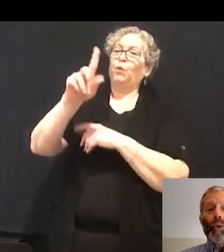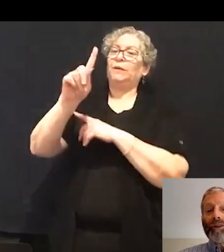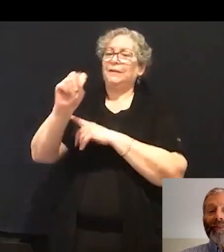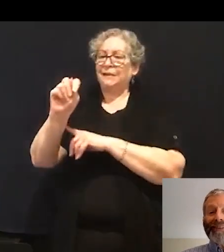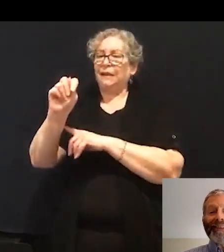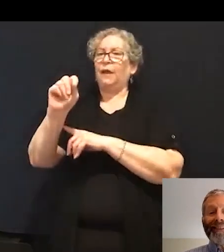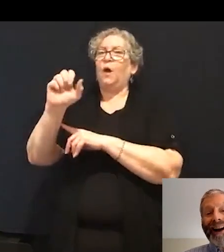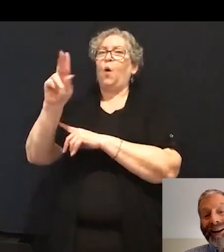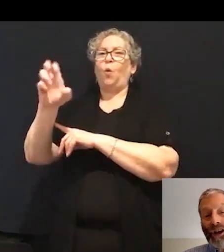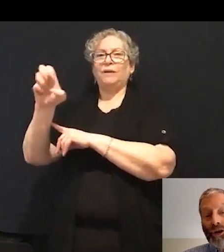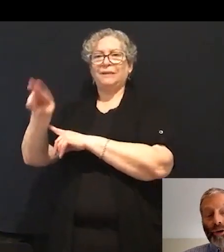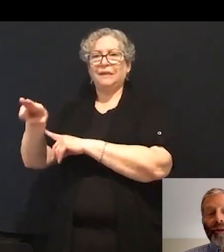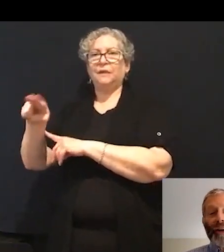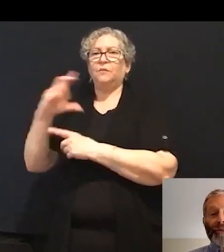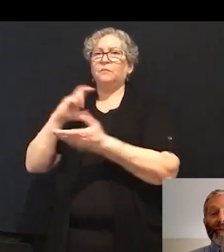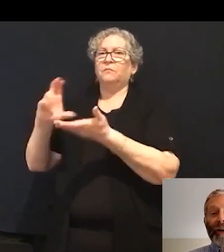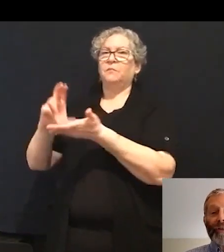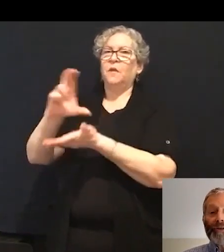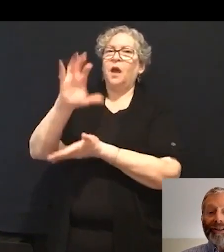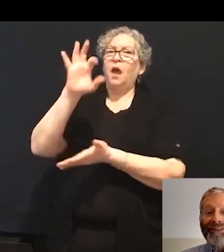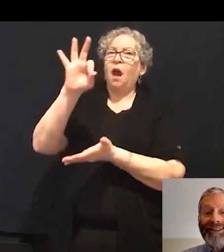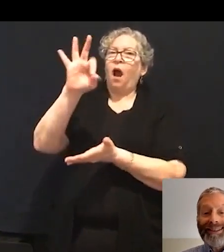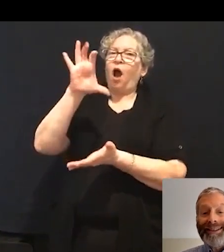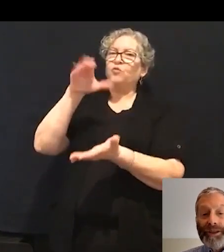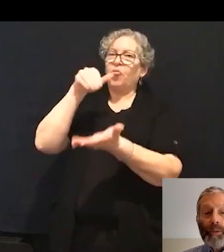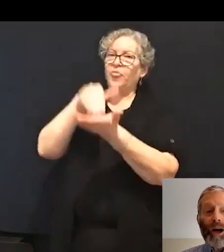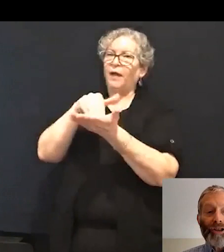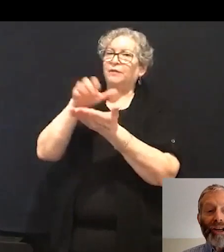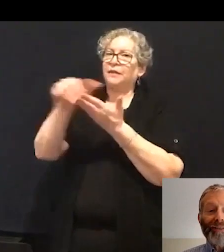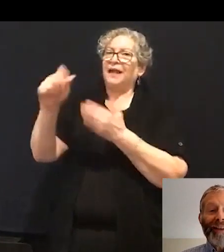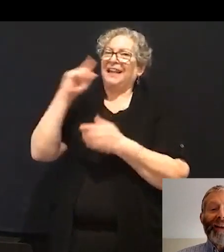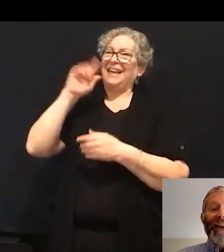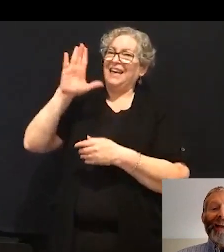We're investing $900,000 in his project.